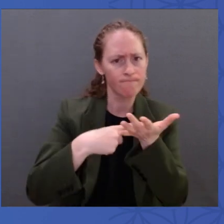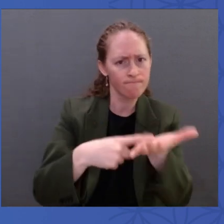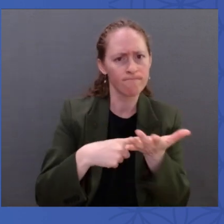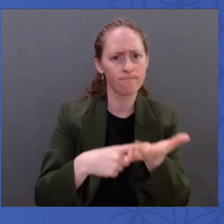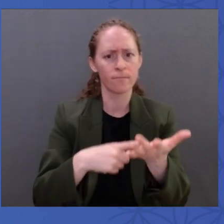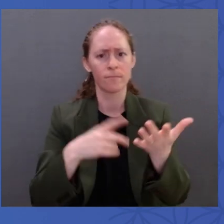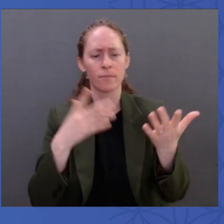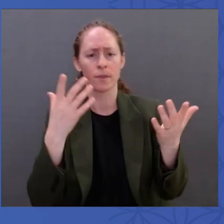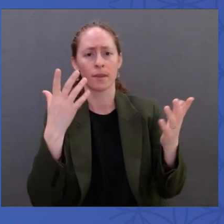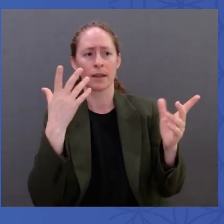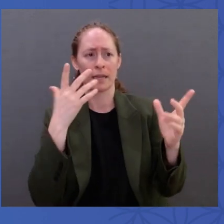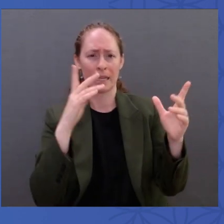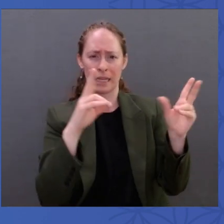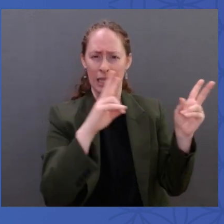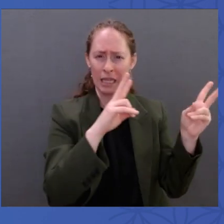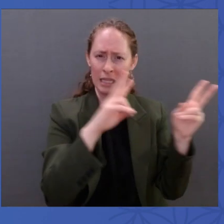and to have concrete outcomes.